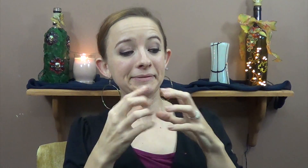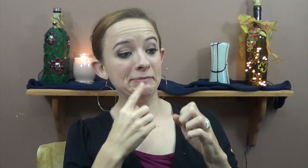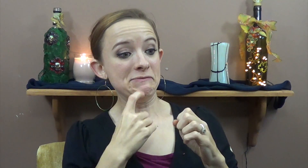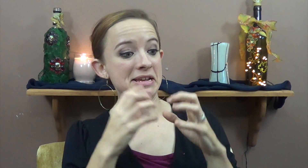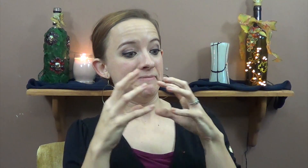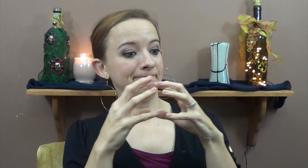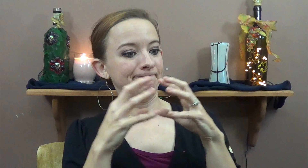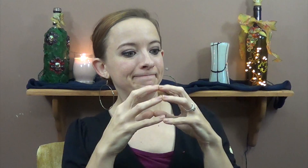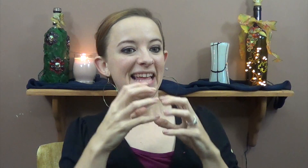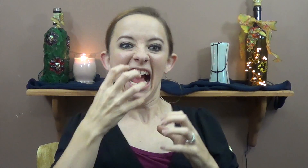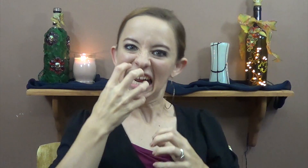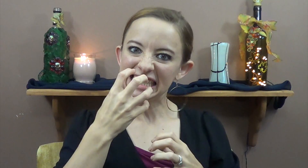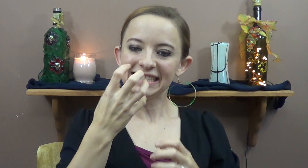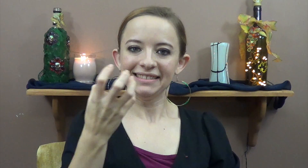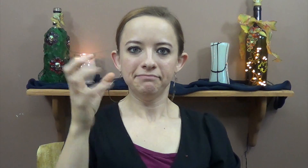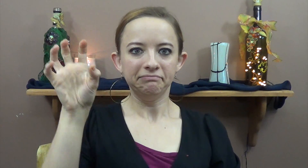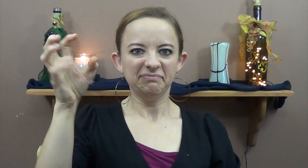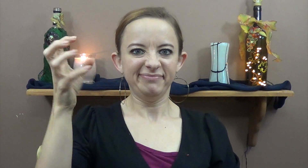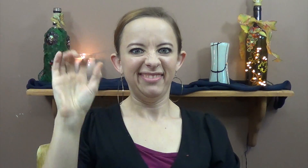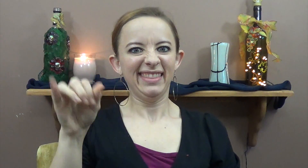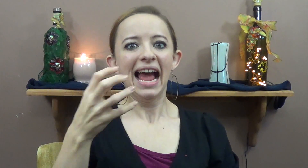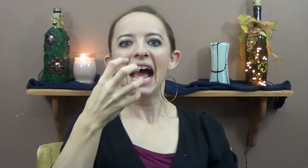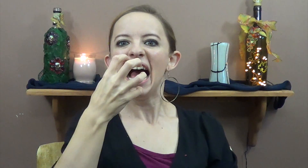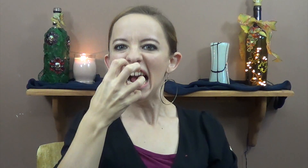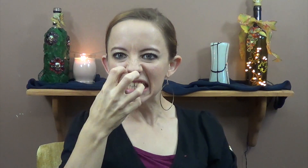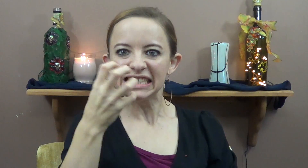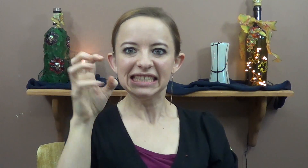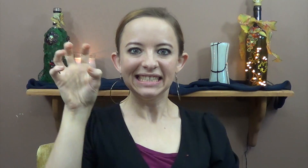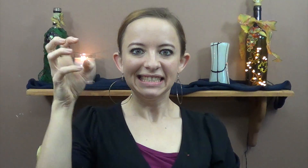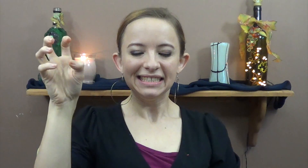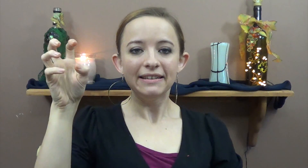You it doesn't signify it's red. You know this right here, that